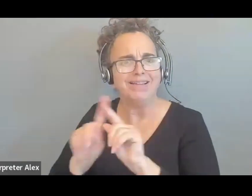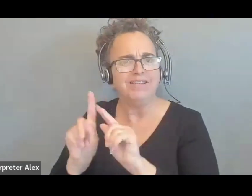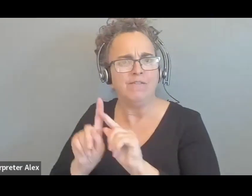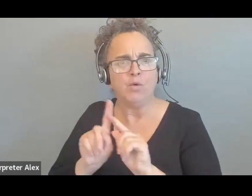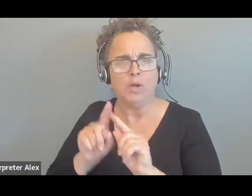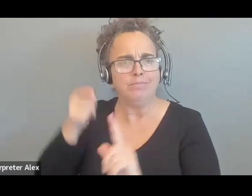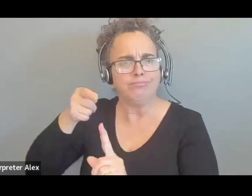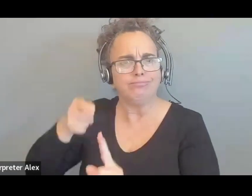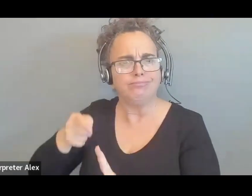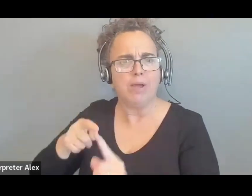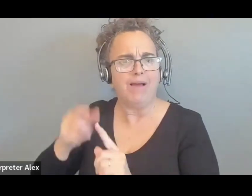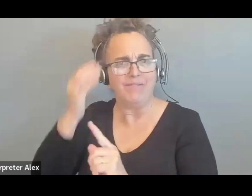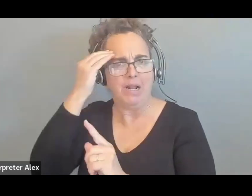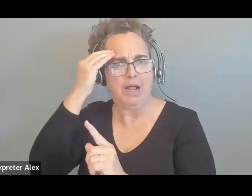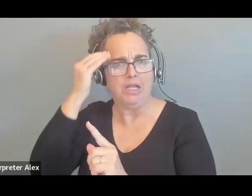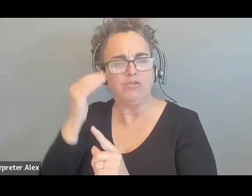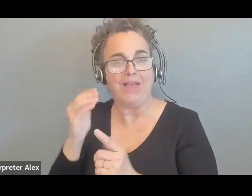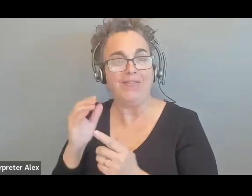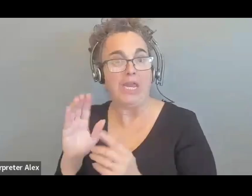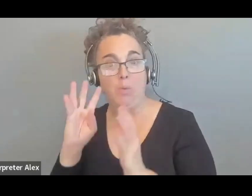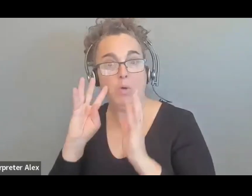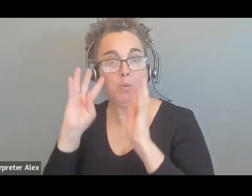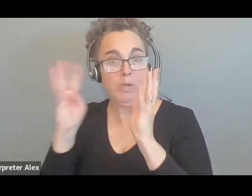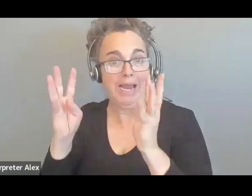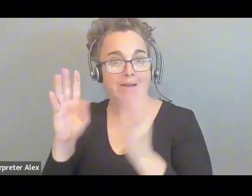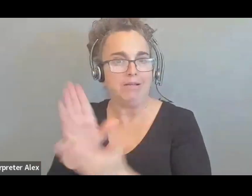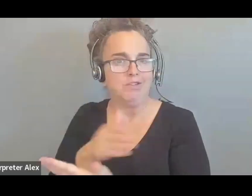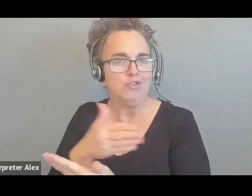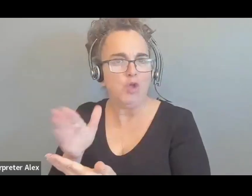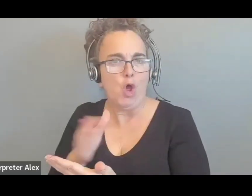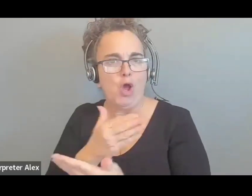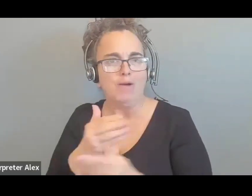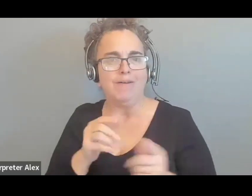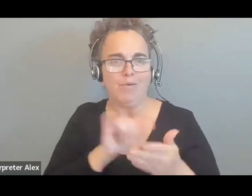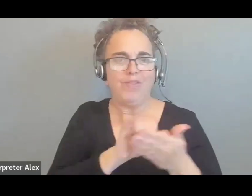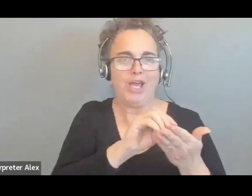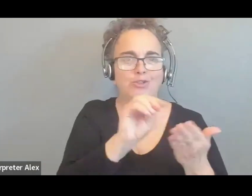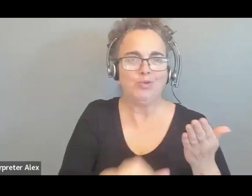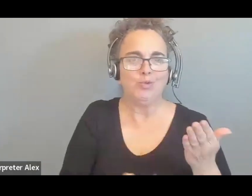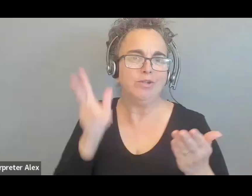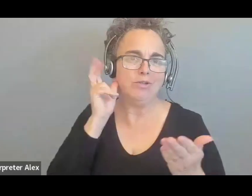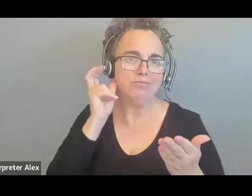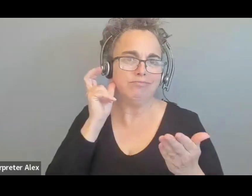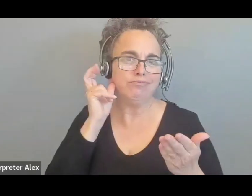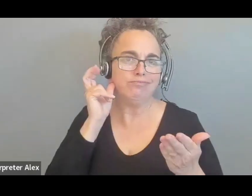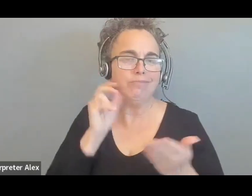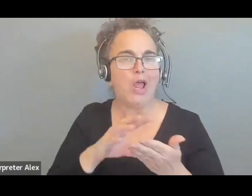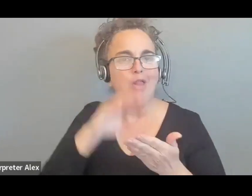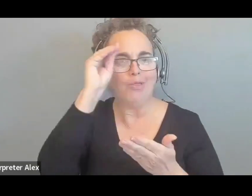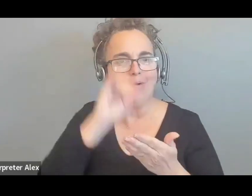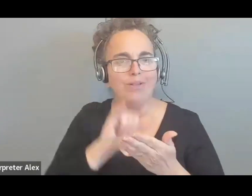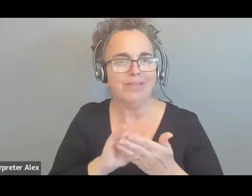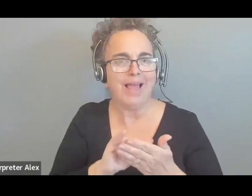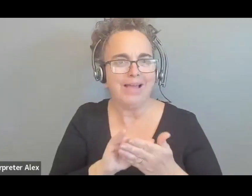song for you to learn the topic. We had another individual who actually won our pitch competition.